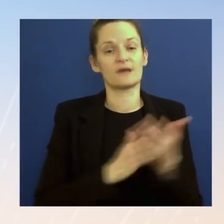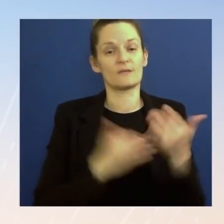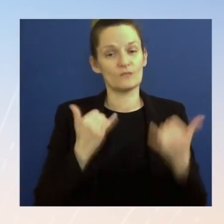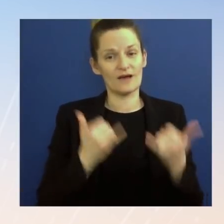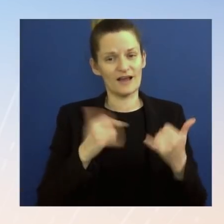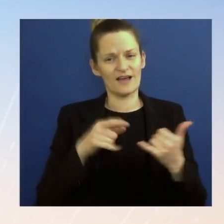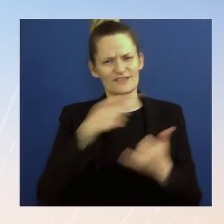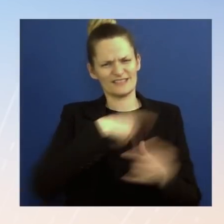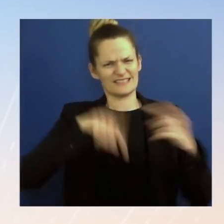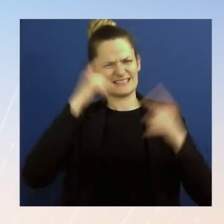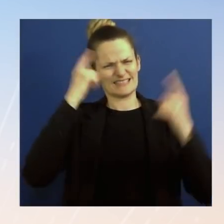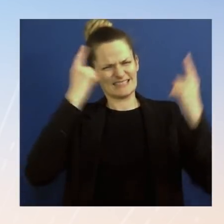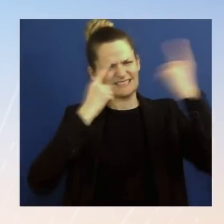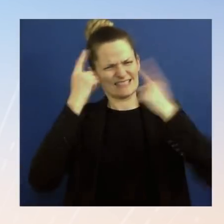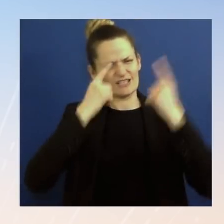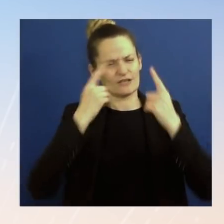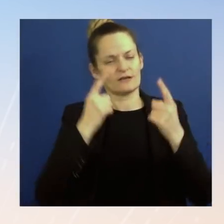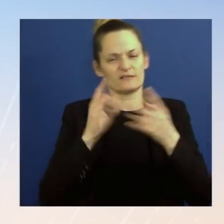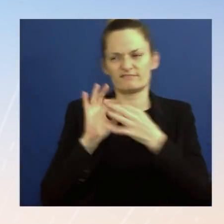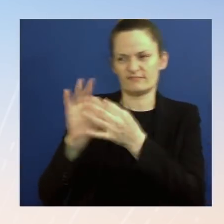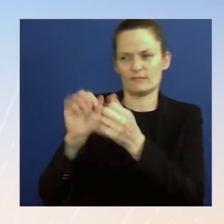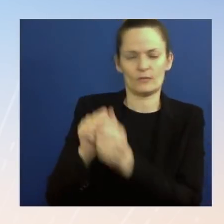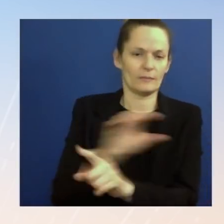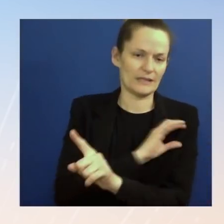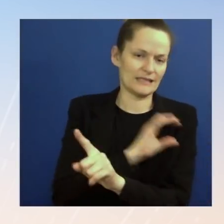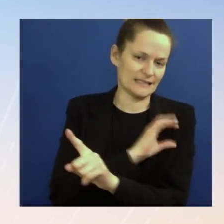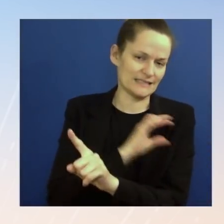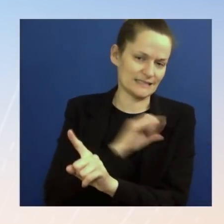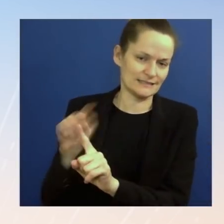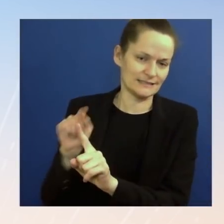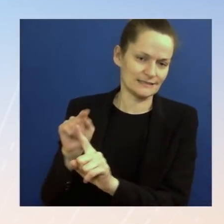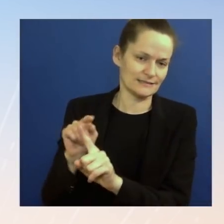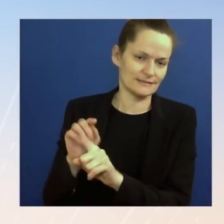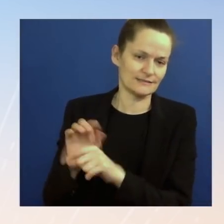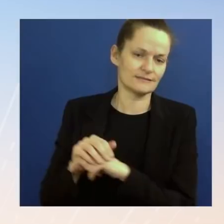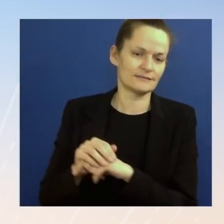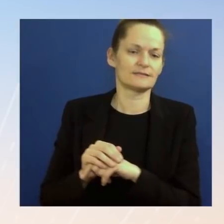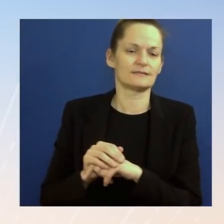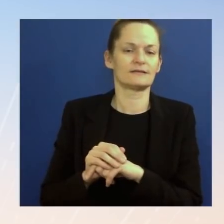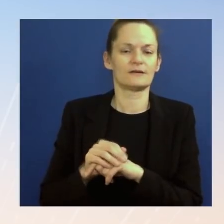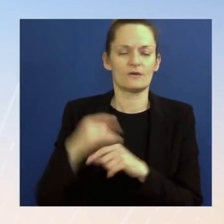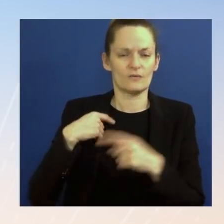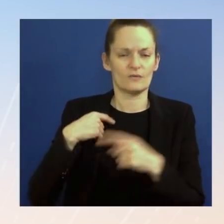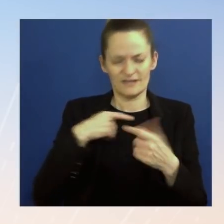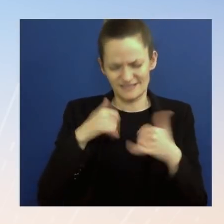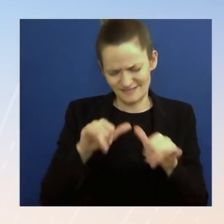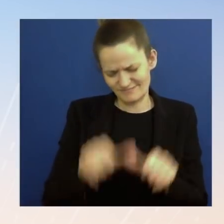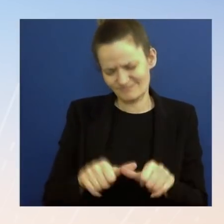So, sure, we still continue to consider what steps we can take through executive actions, even as we work with Congress